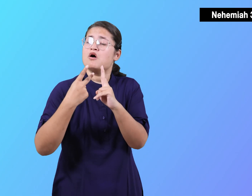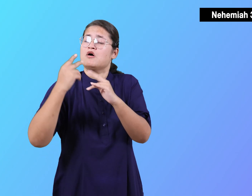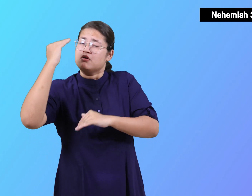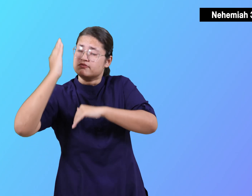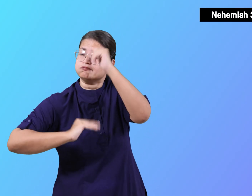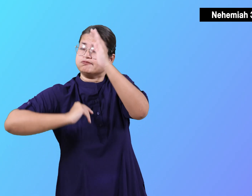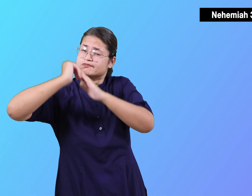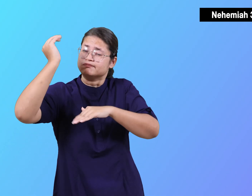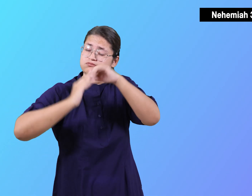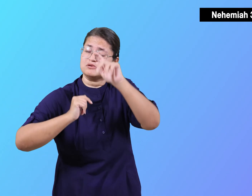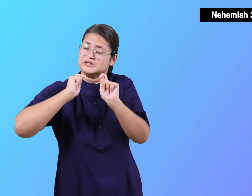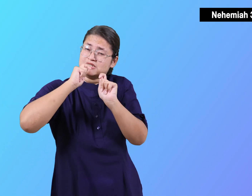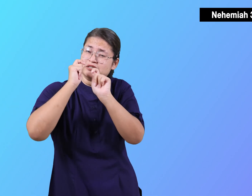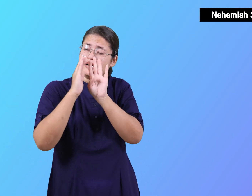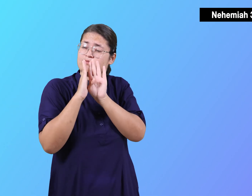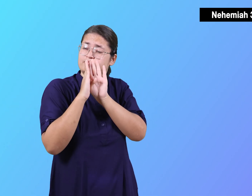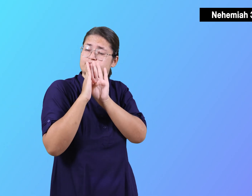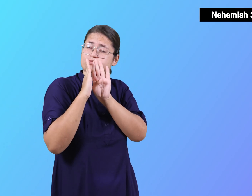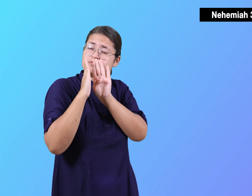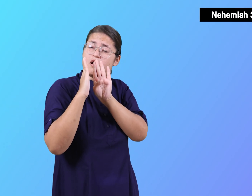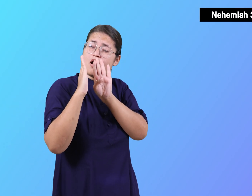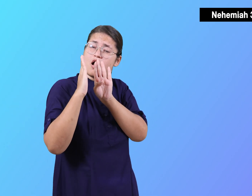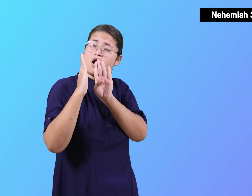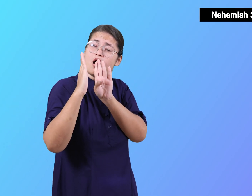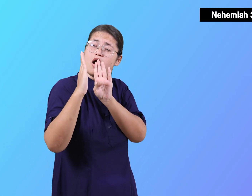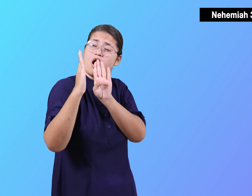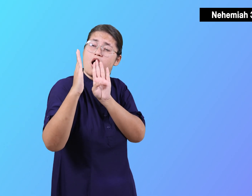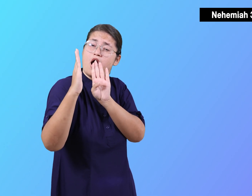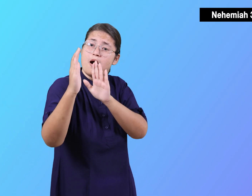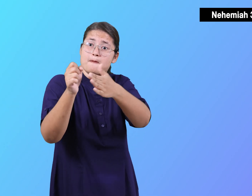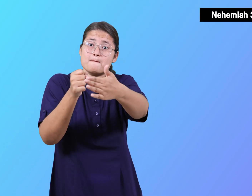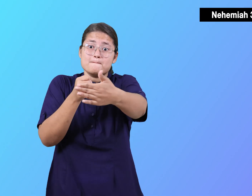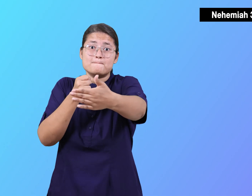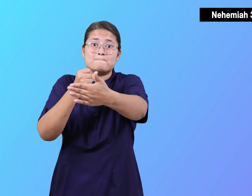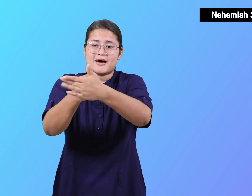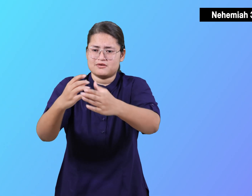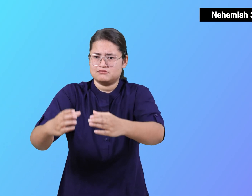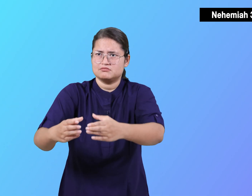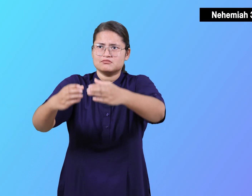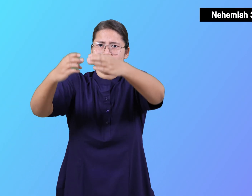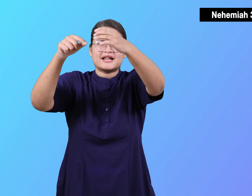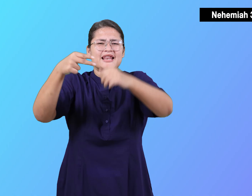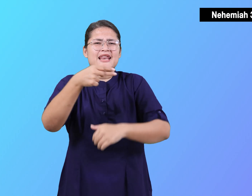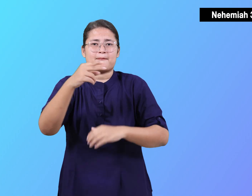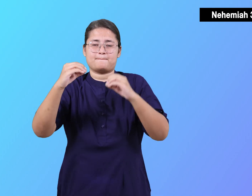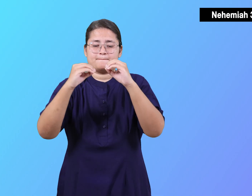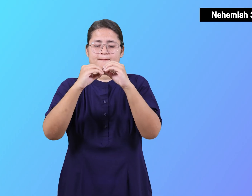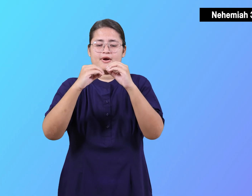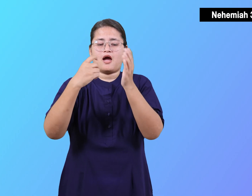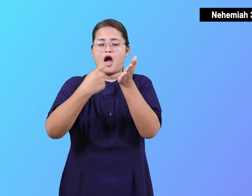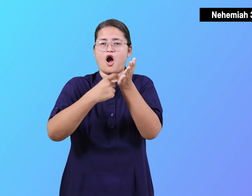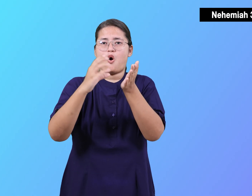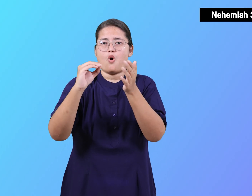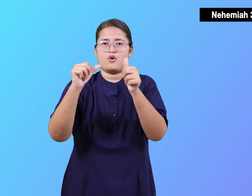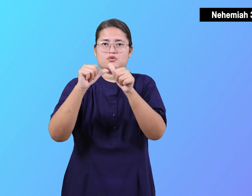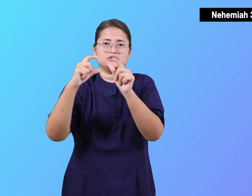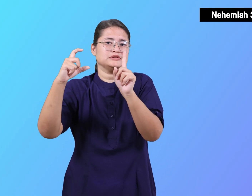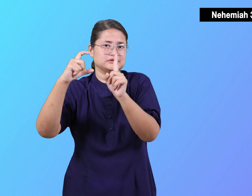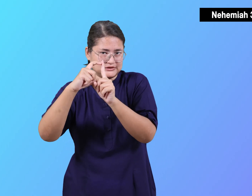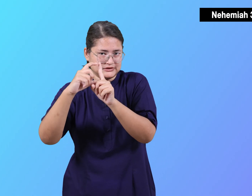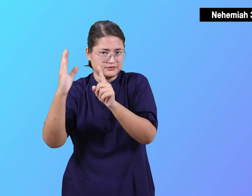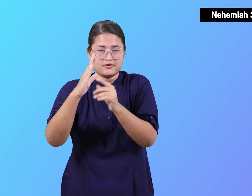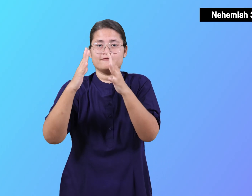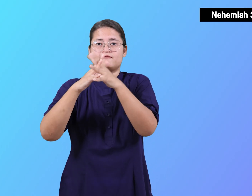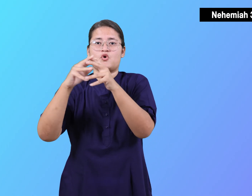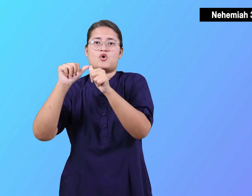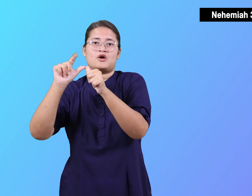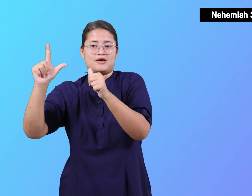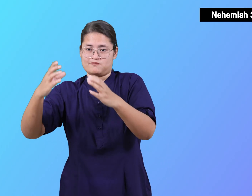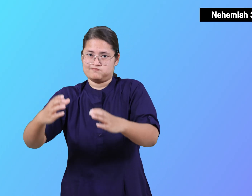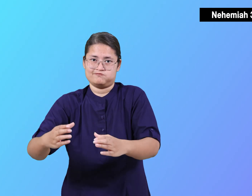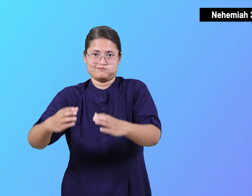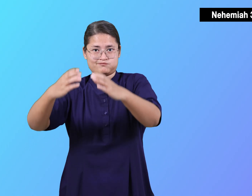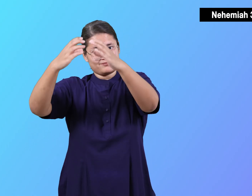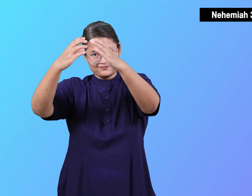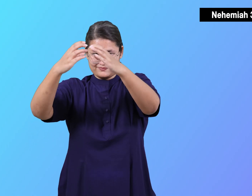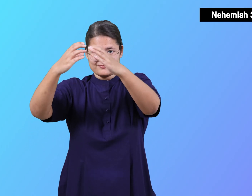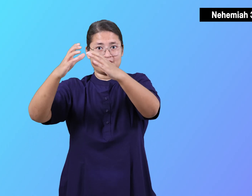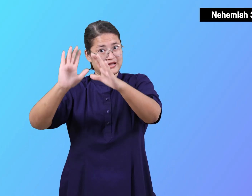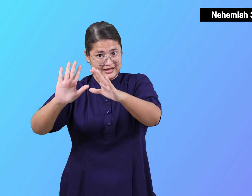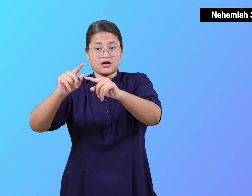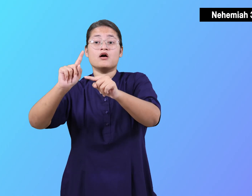These men built and repaired Jerusalem as far as the Broad Wall.